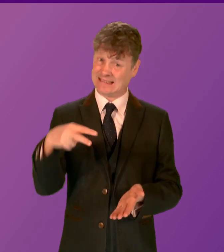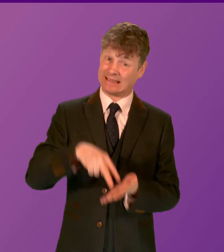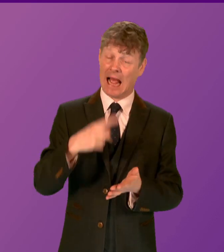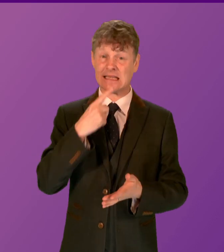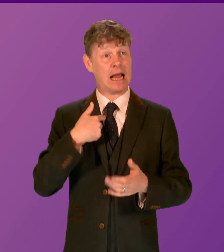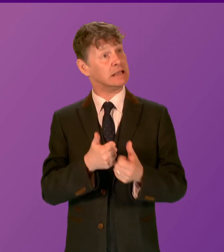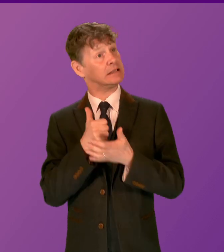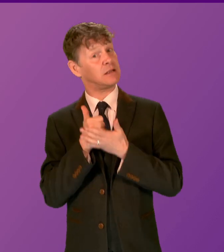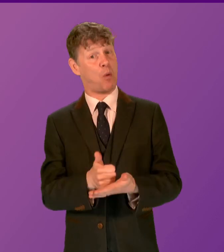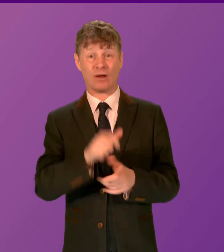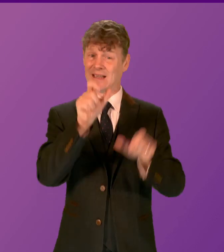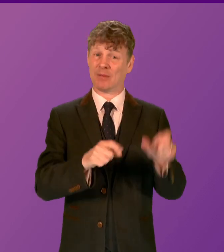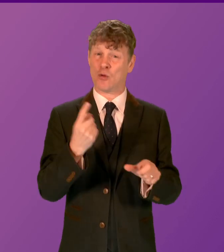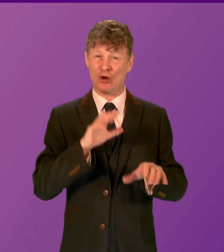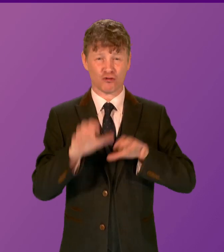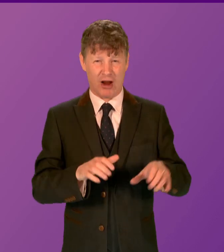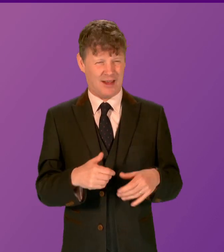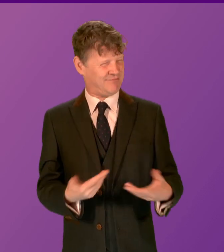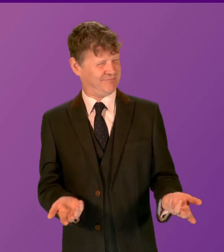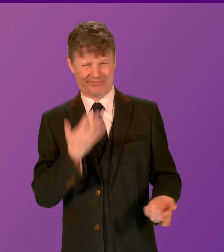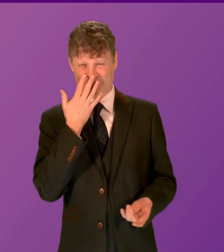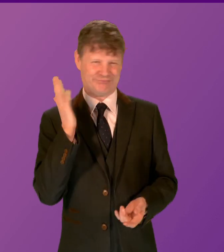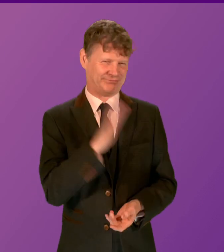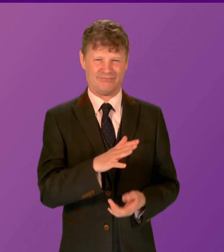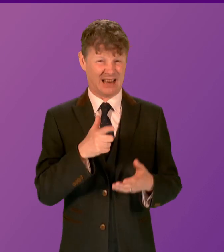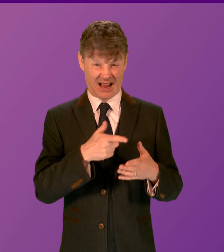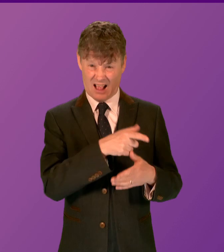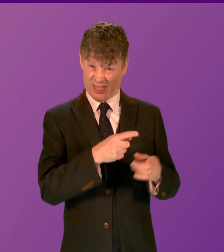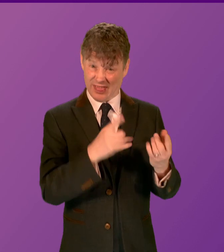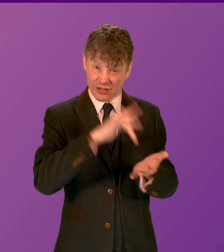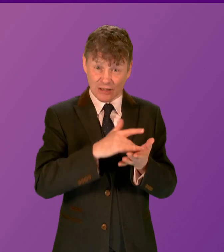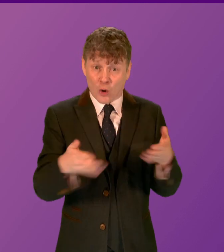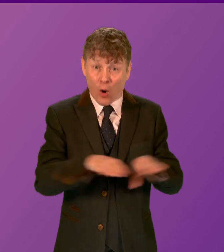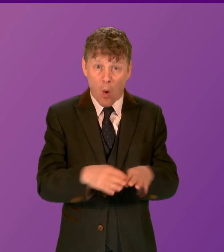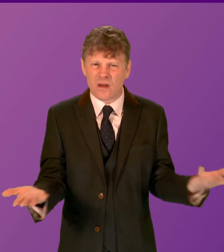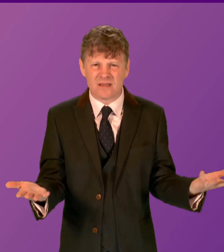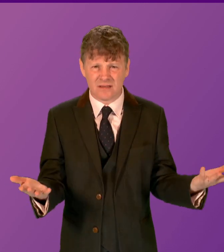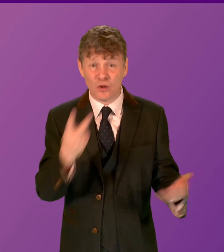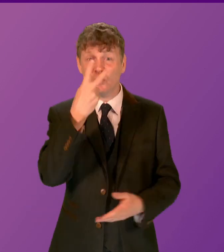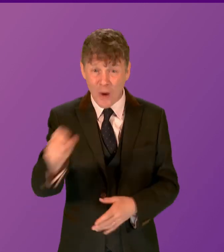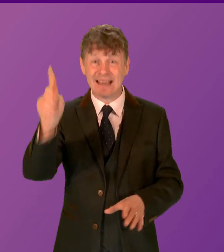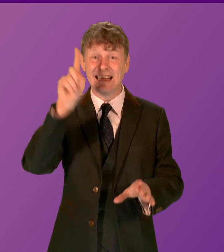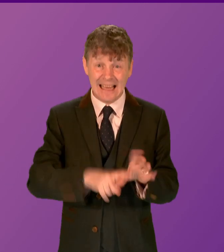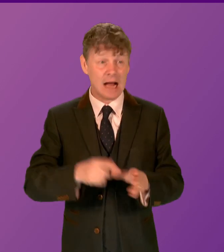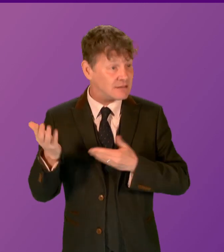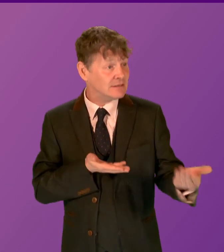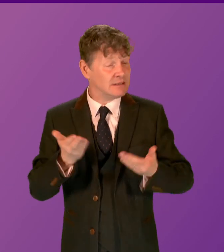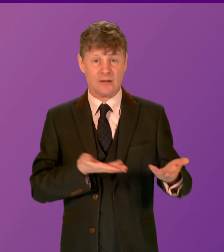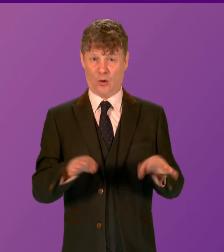people who are struggling when a facility has closed after 20 years of supporting vulnerable women.